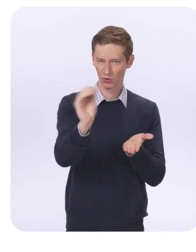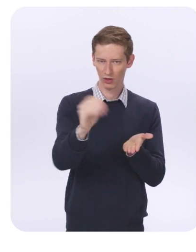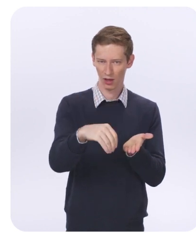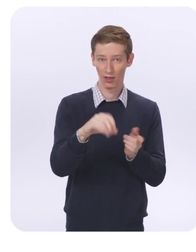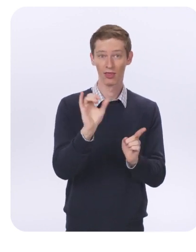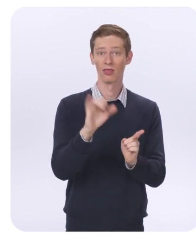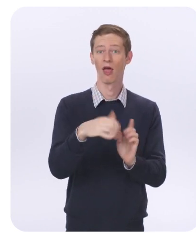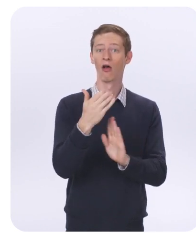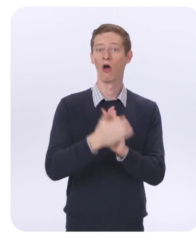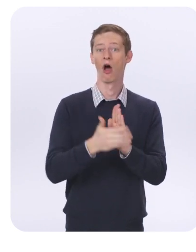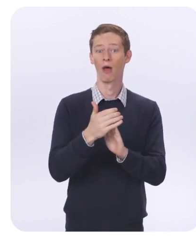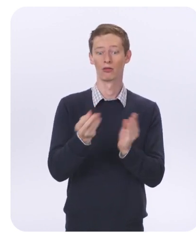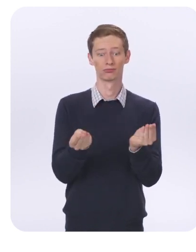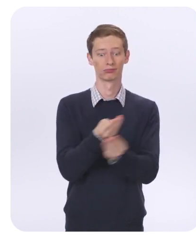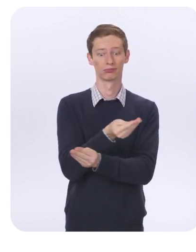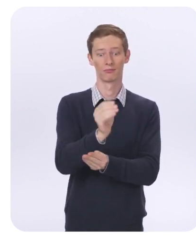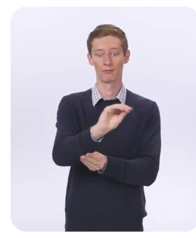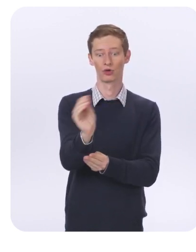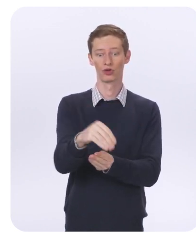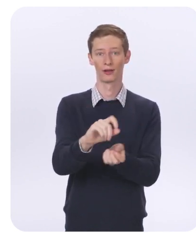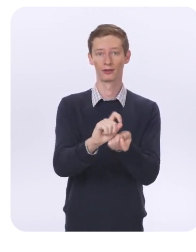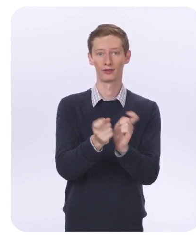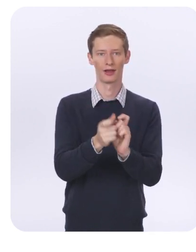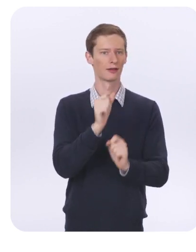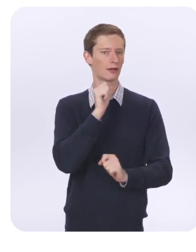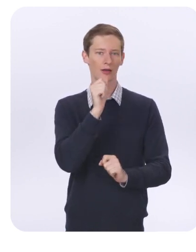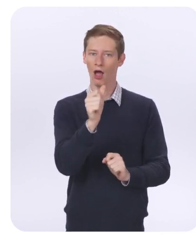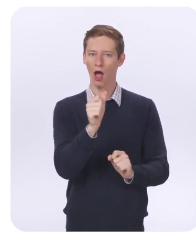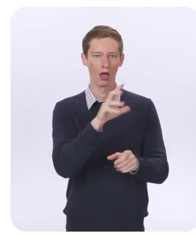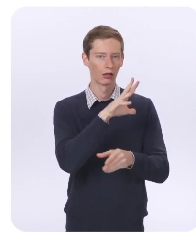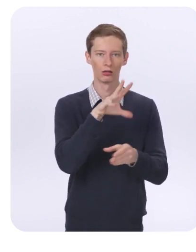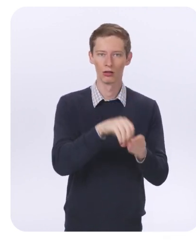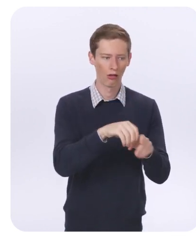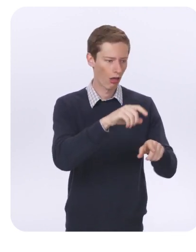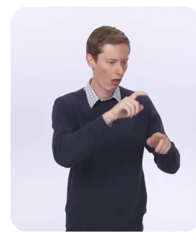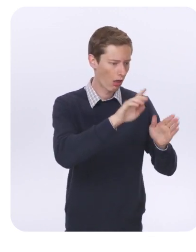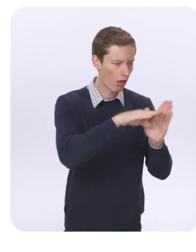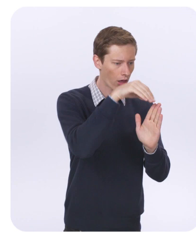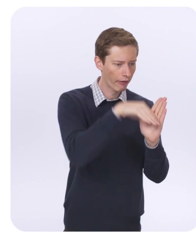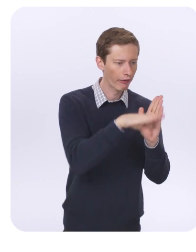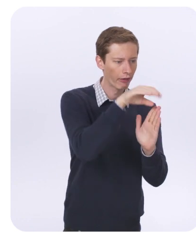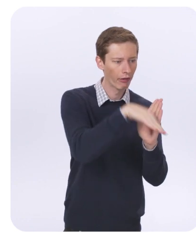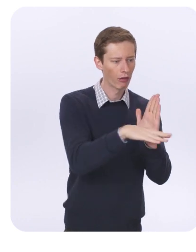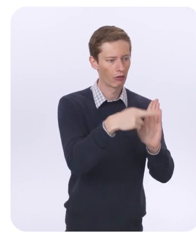or the purchasing power of users in different countries, which can vary significantly from users in the US.